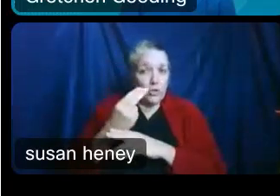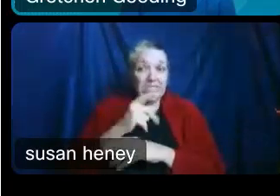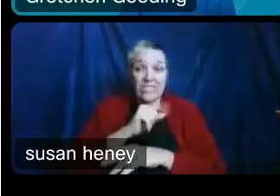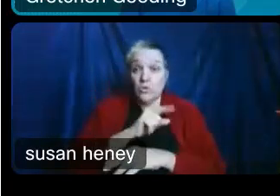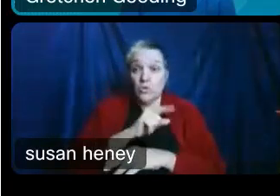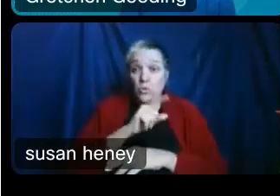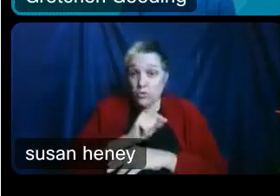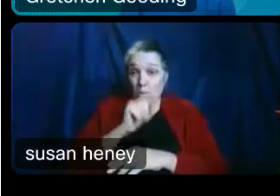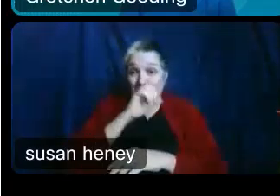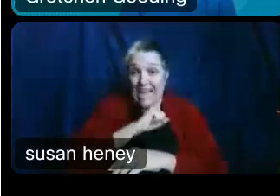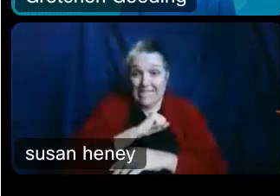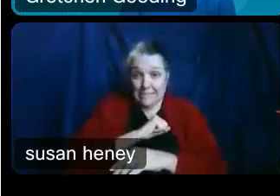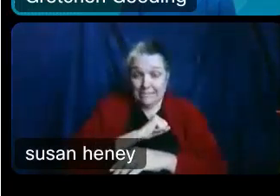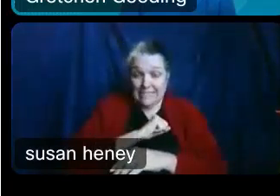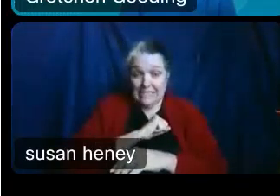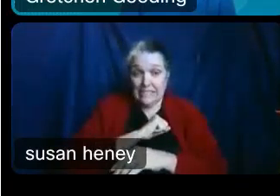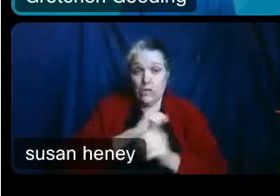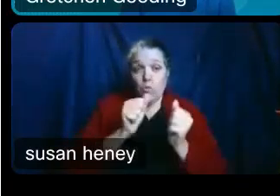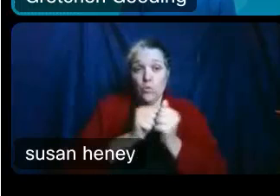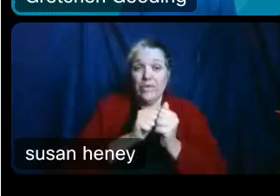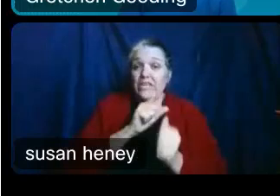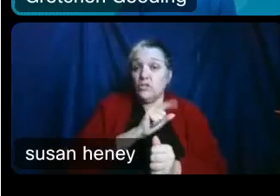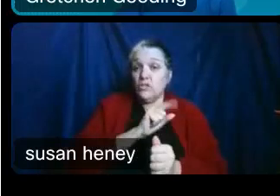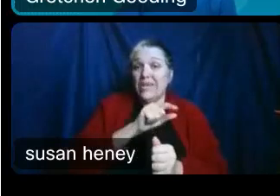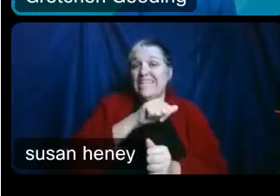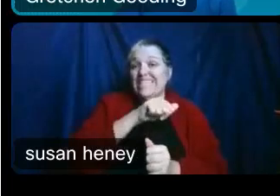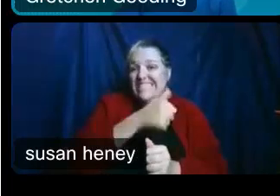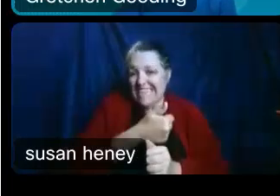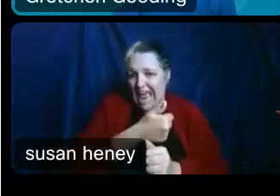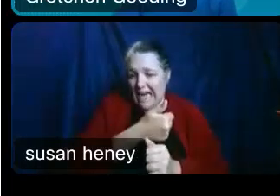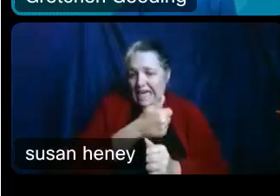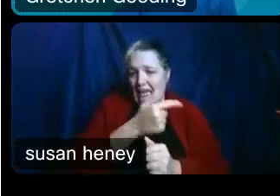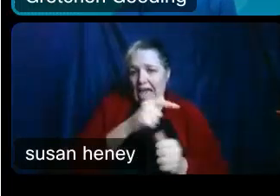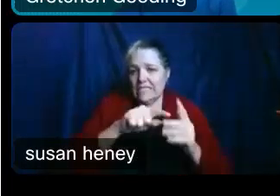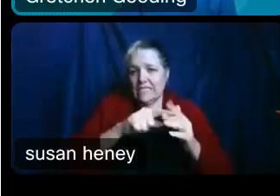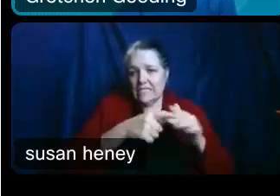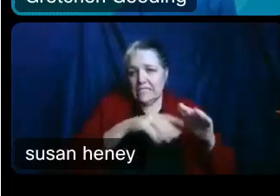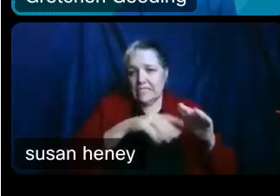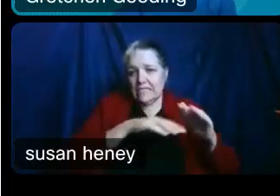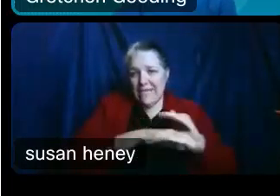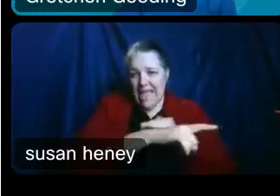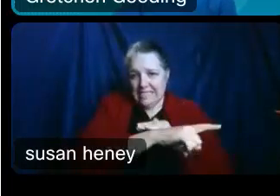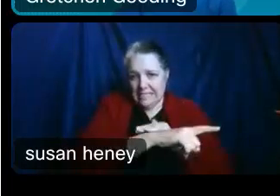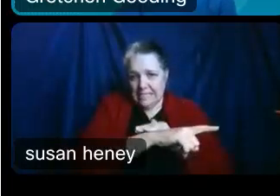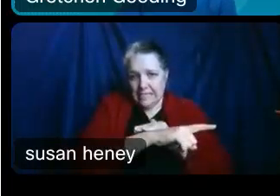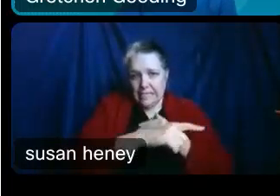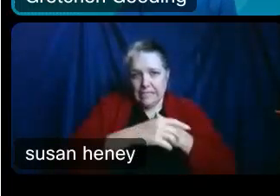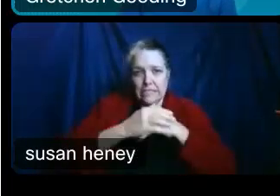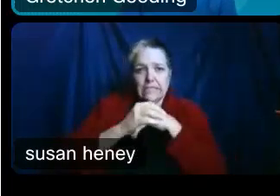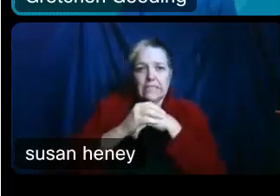estimates that had the 2010 census as its base. The result of these changes should yield